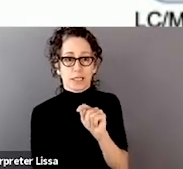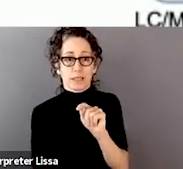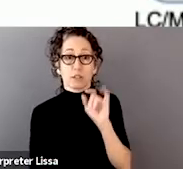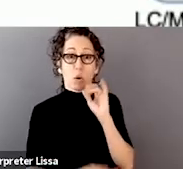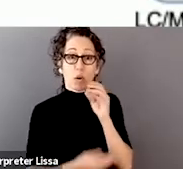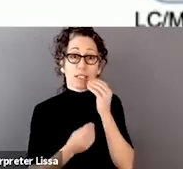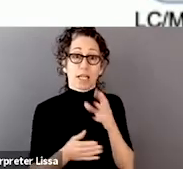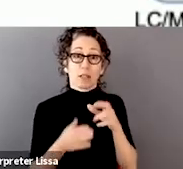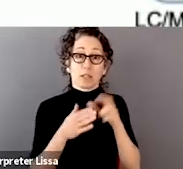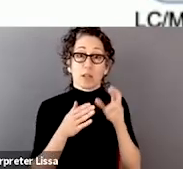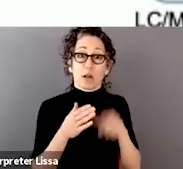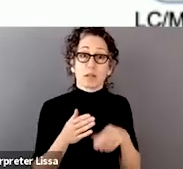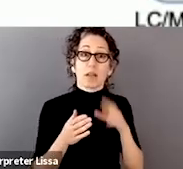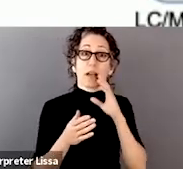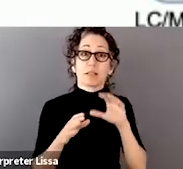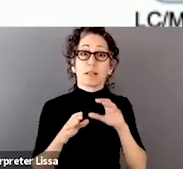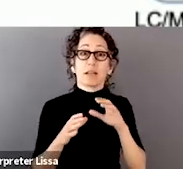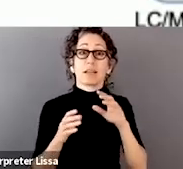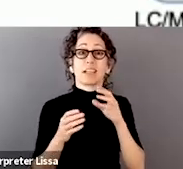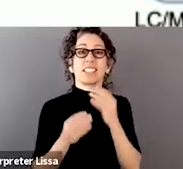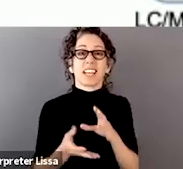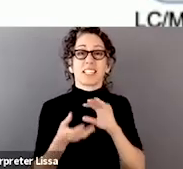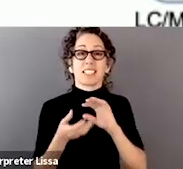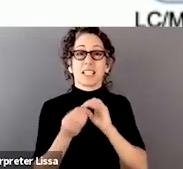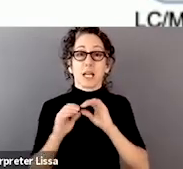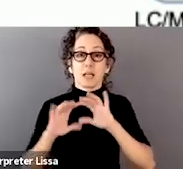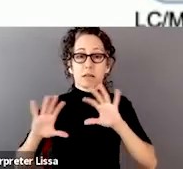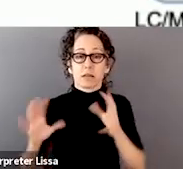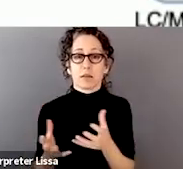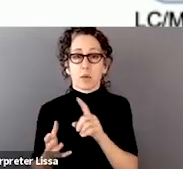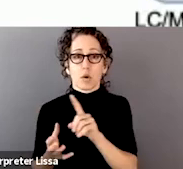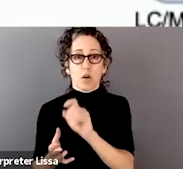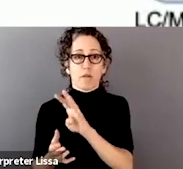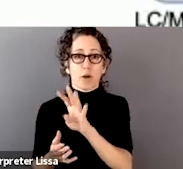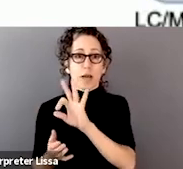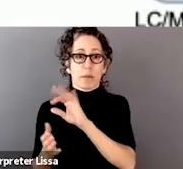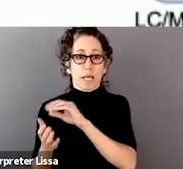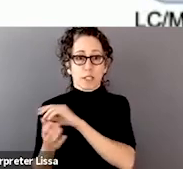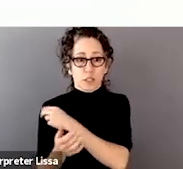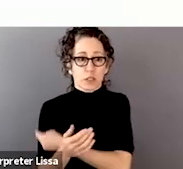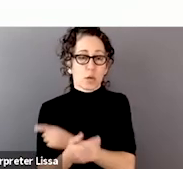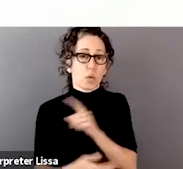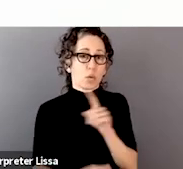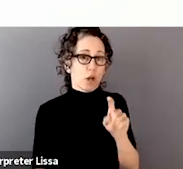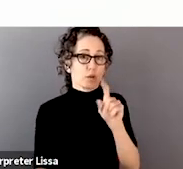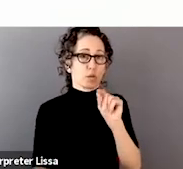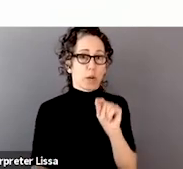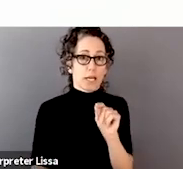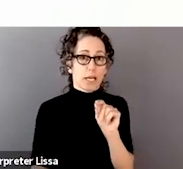in a data set with 49 patients, 1,120 metabolites, and 126 OTUs.